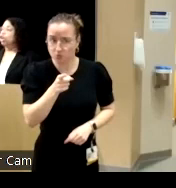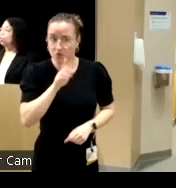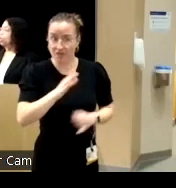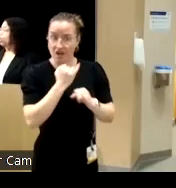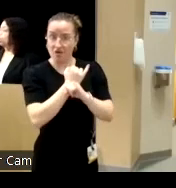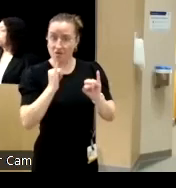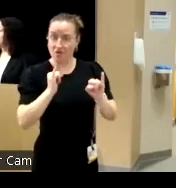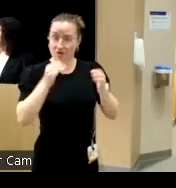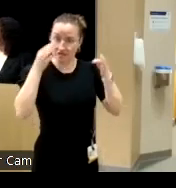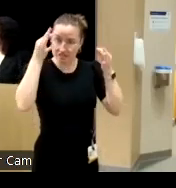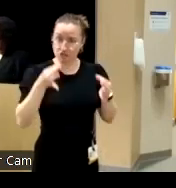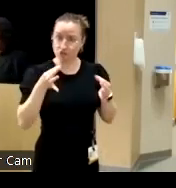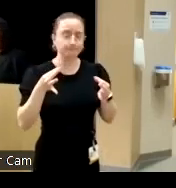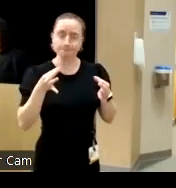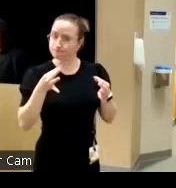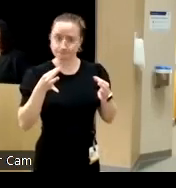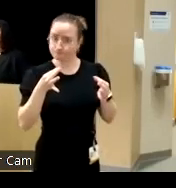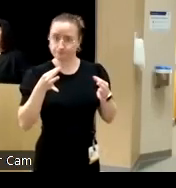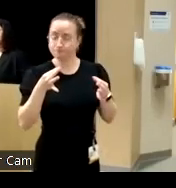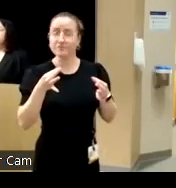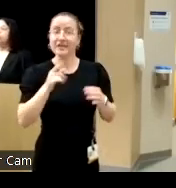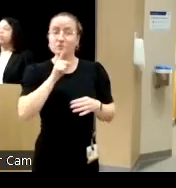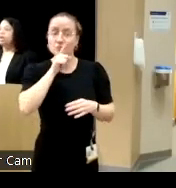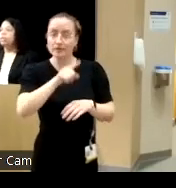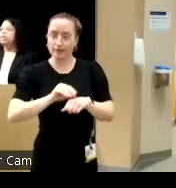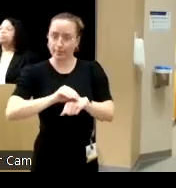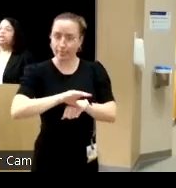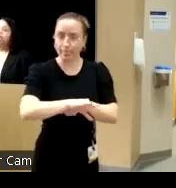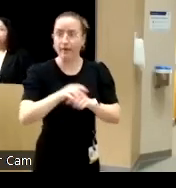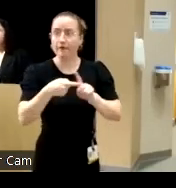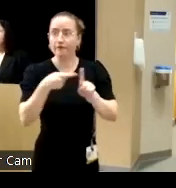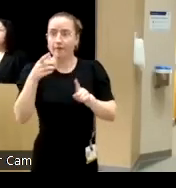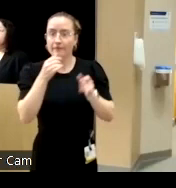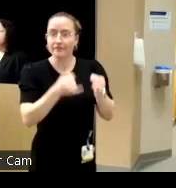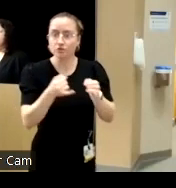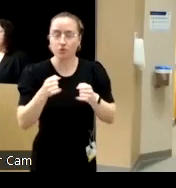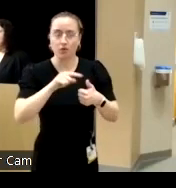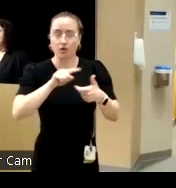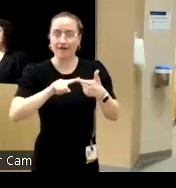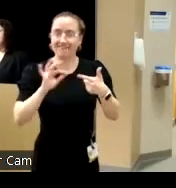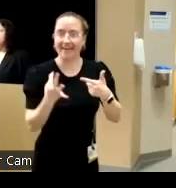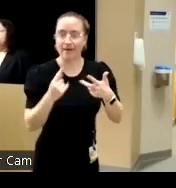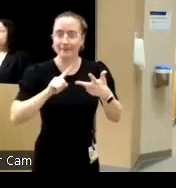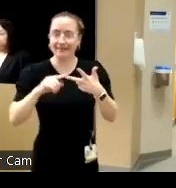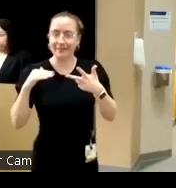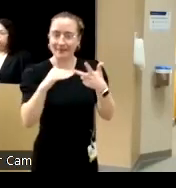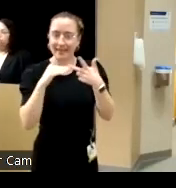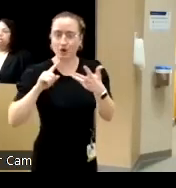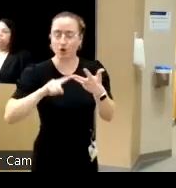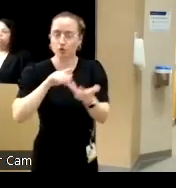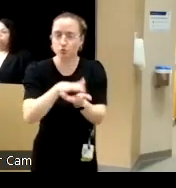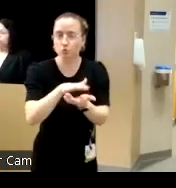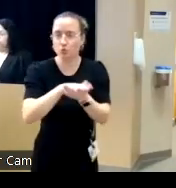they co-occur at the individual the family the peer School community and systemic levels